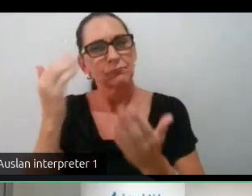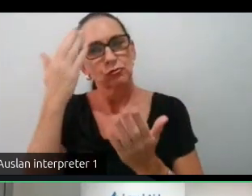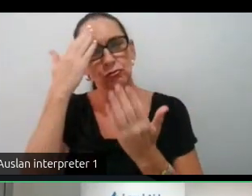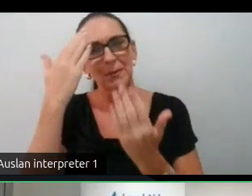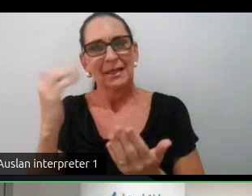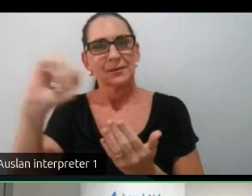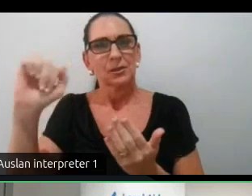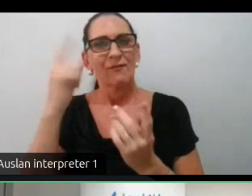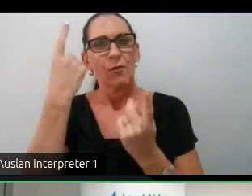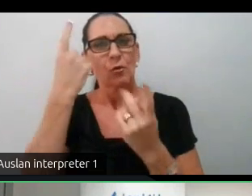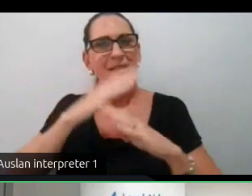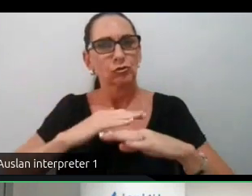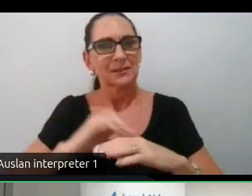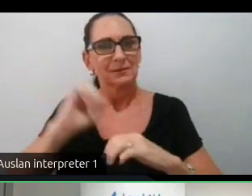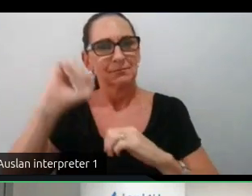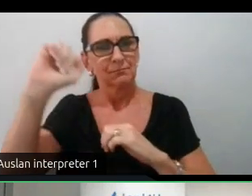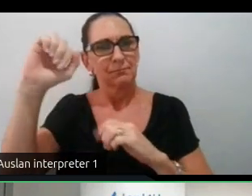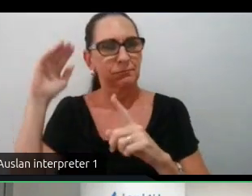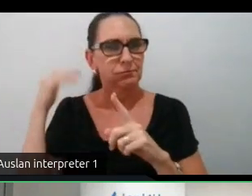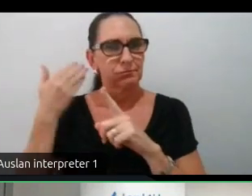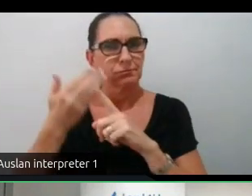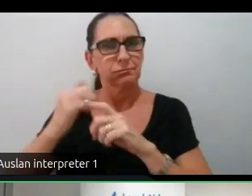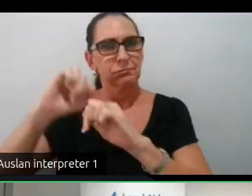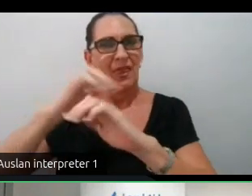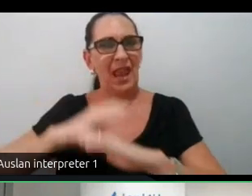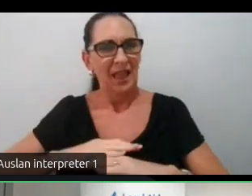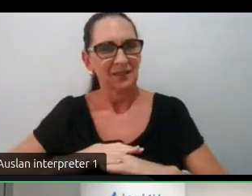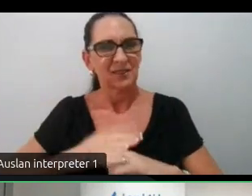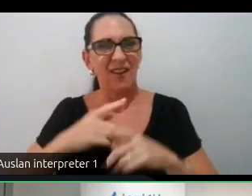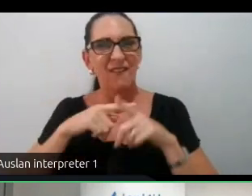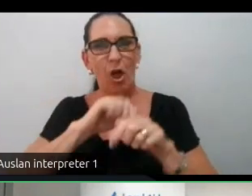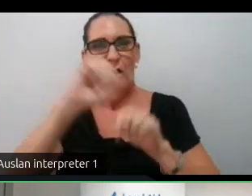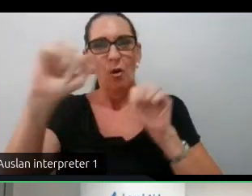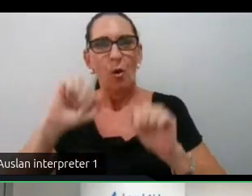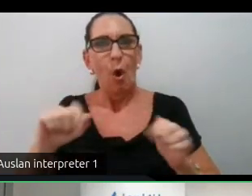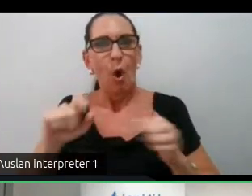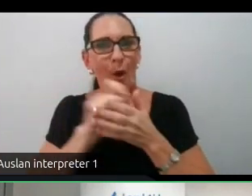the First Nations custodians of the lands where our office stands and we're in Meanjin today,